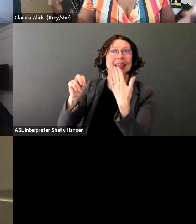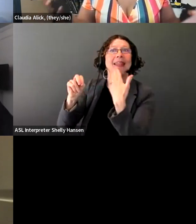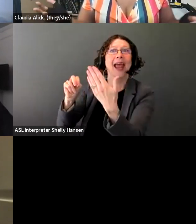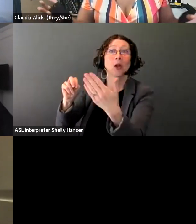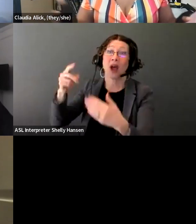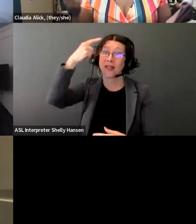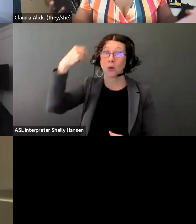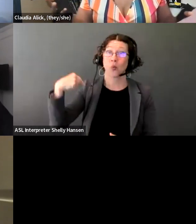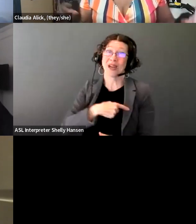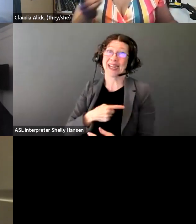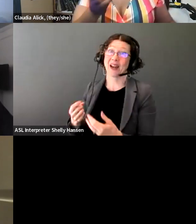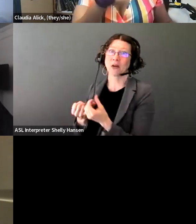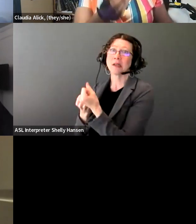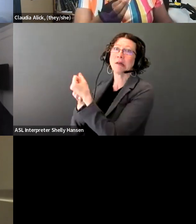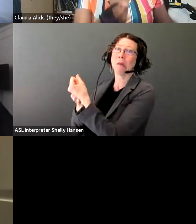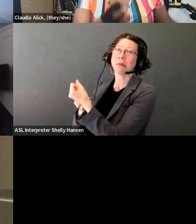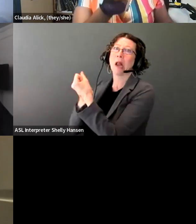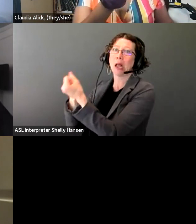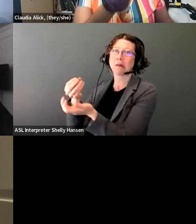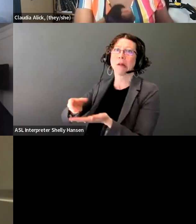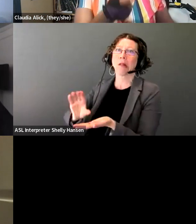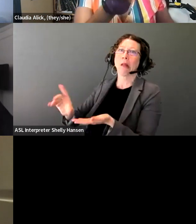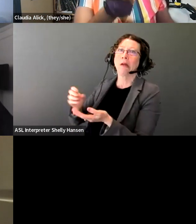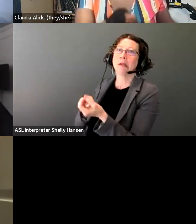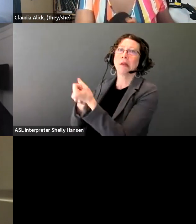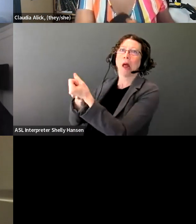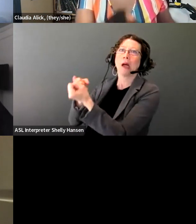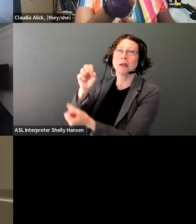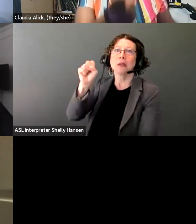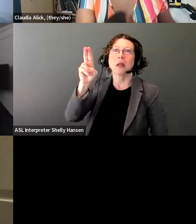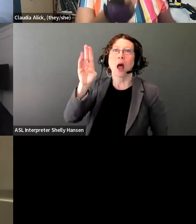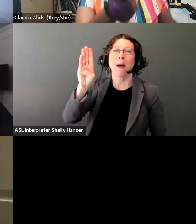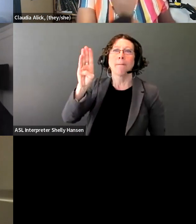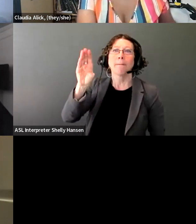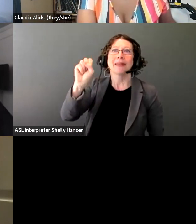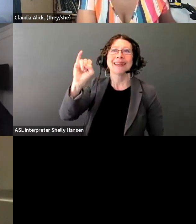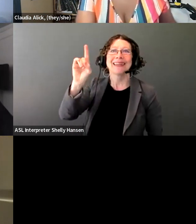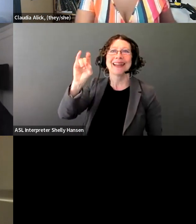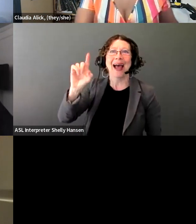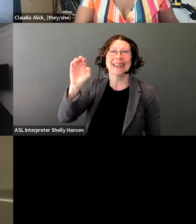the field because they are giving an incredible value from your lived experience.